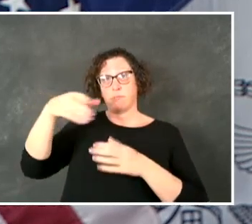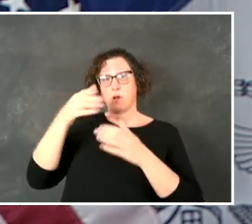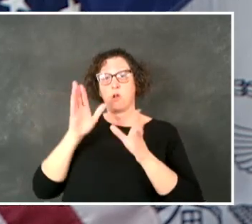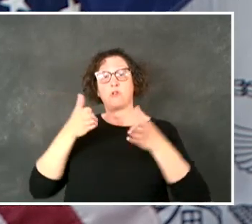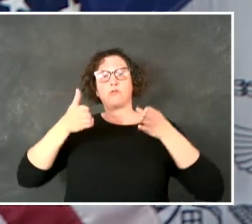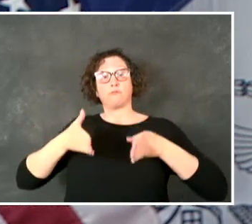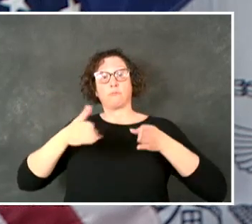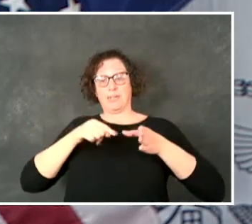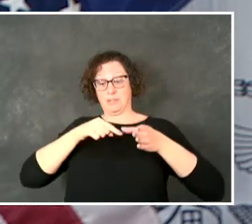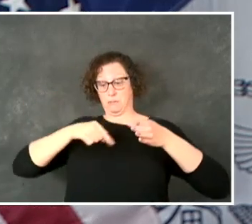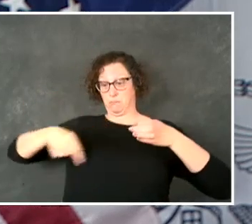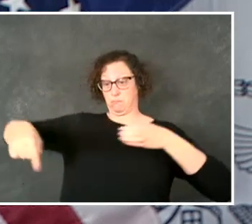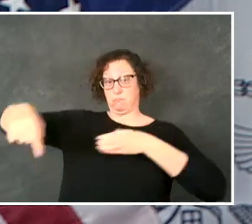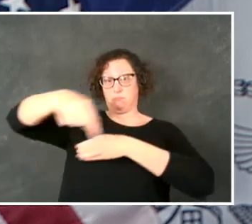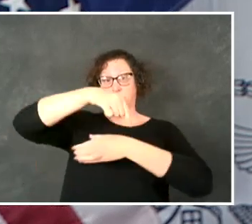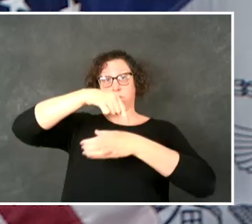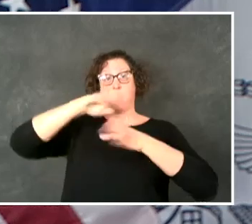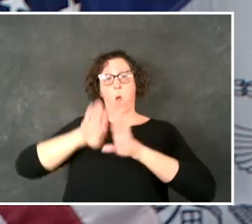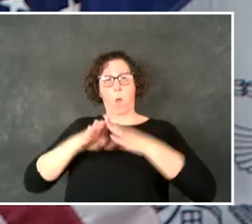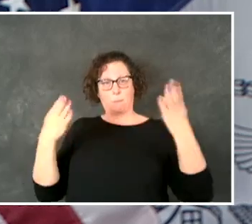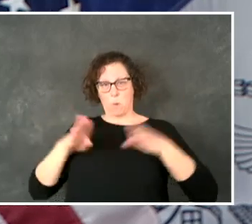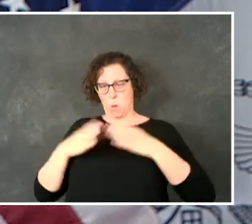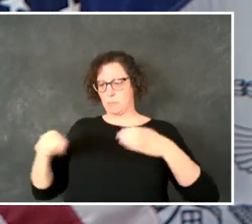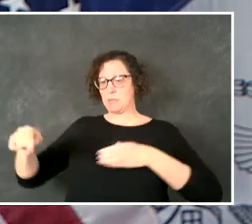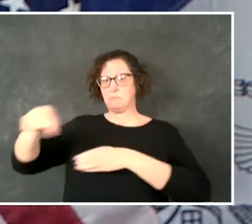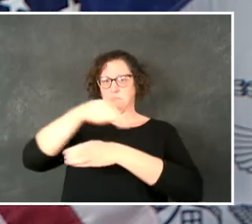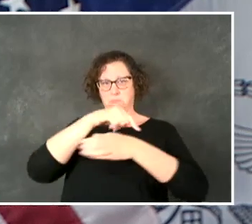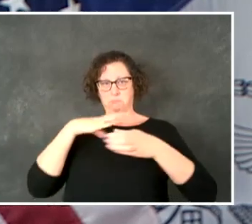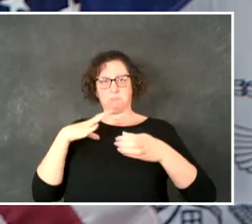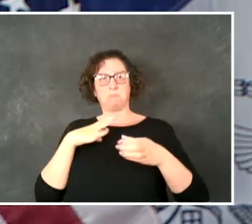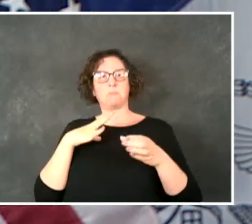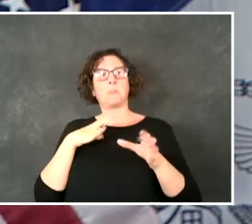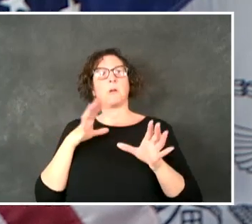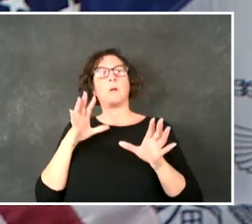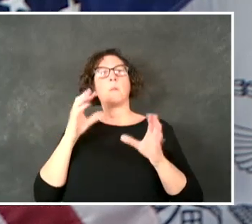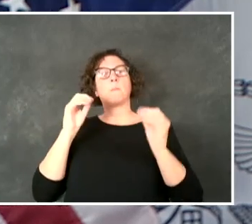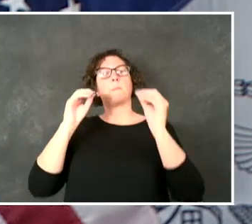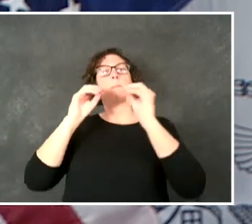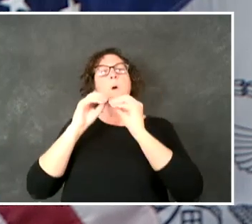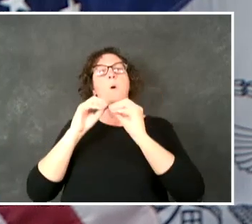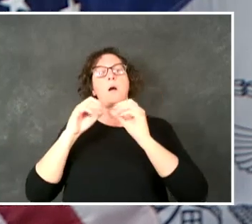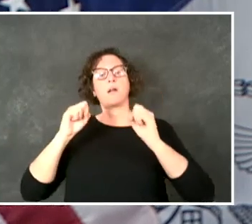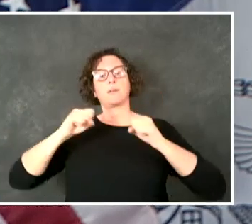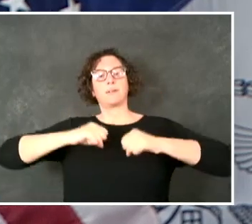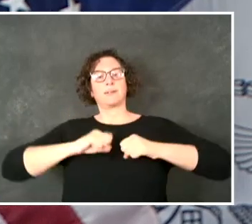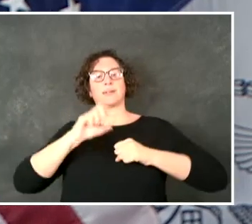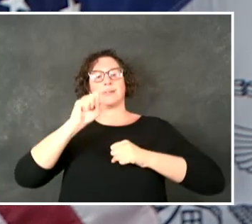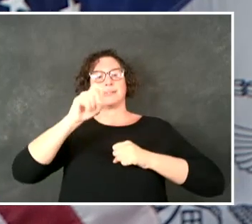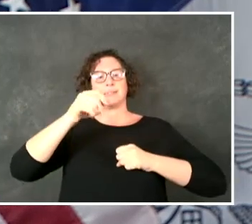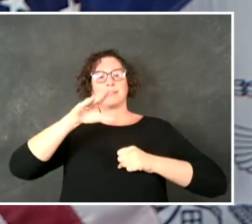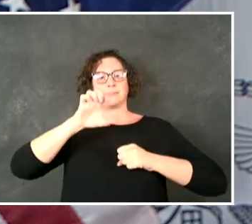UPW IT HOFHE T THINGS OF MANY OF THE QUESTIONS I'VE GTOTE FNROM